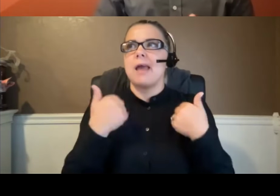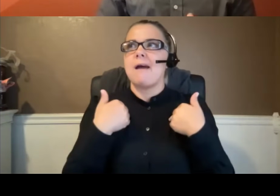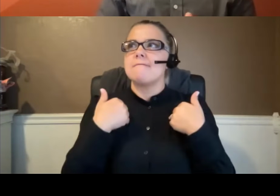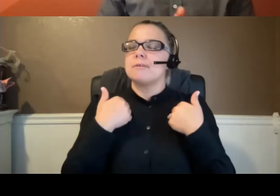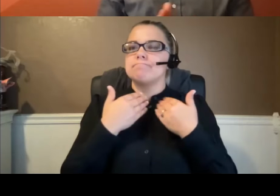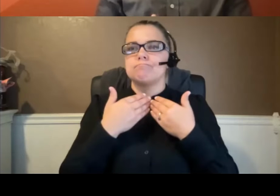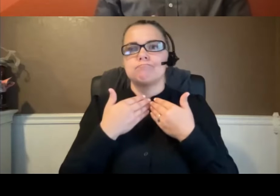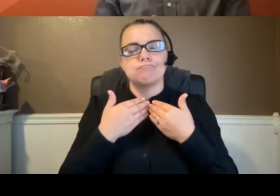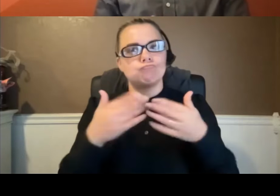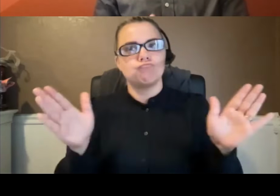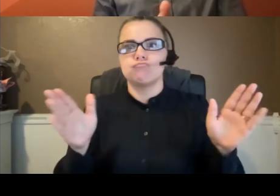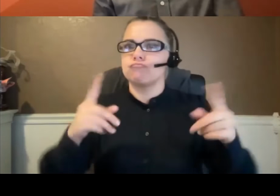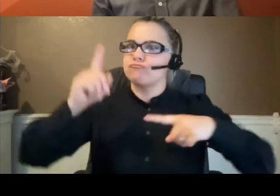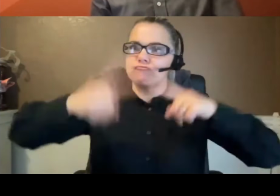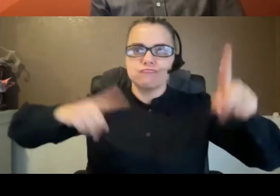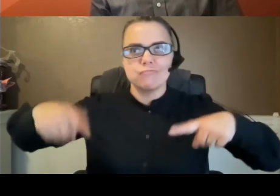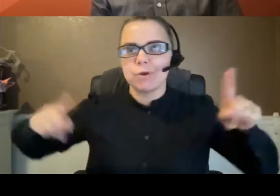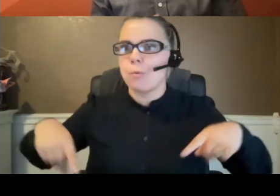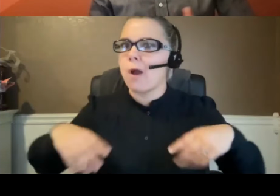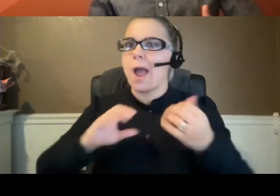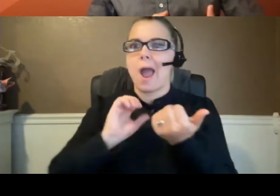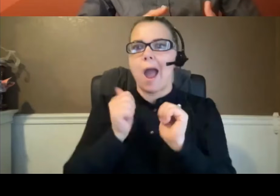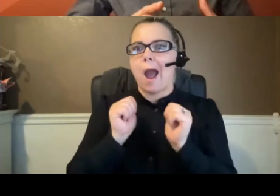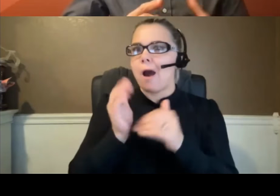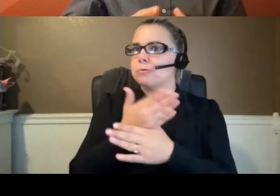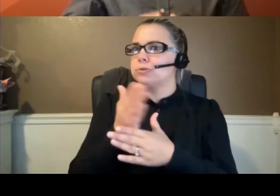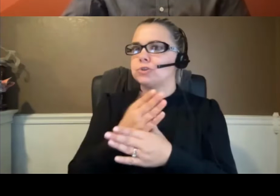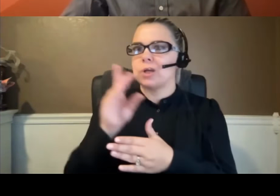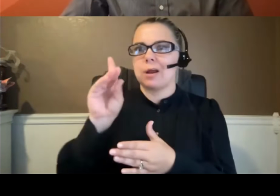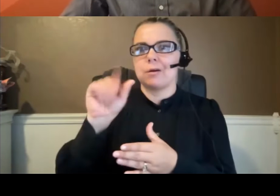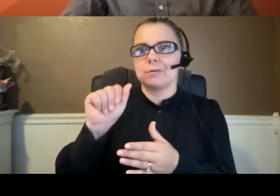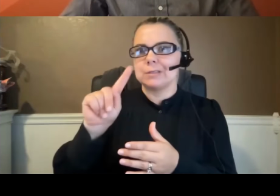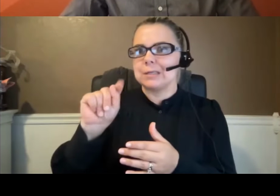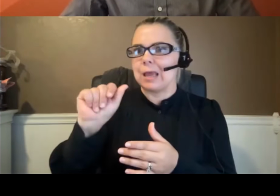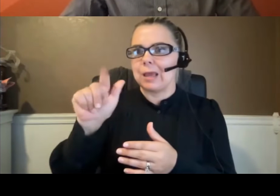When we talk about data visualization and making it accessible it intersects with some of these